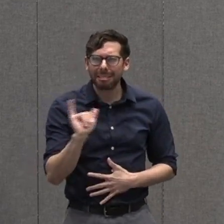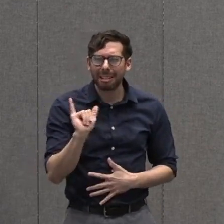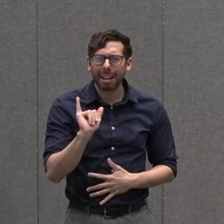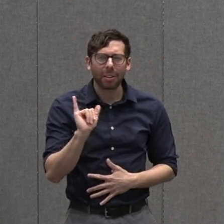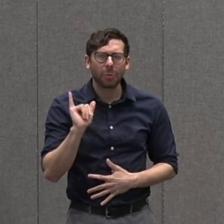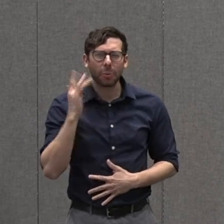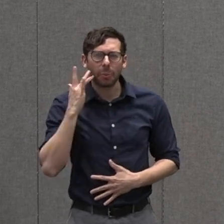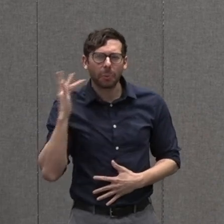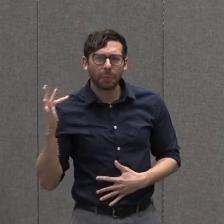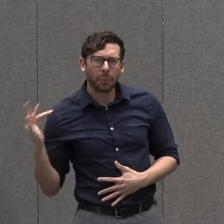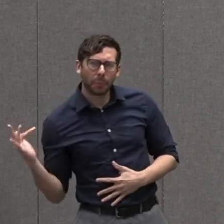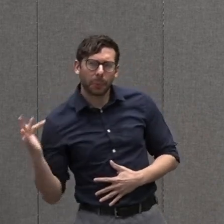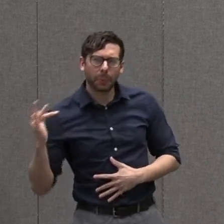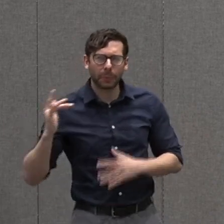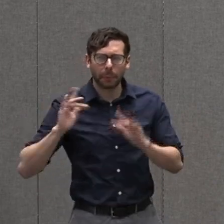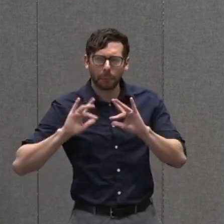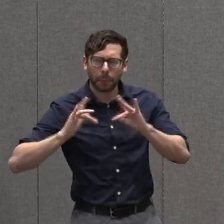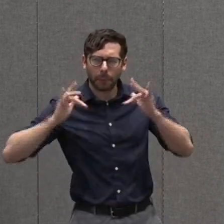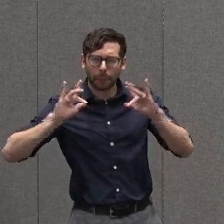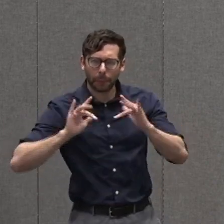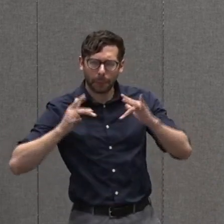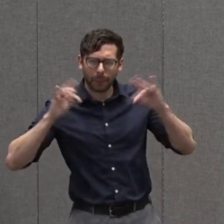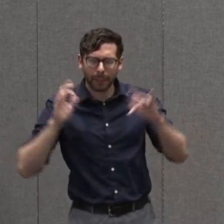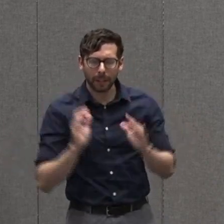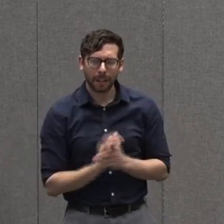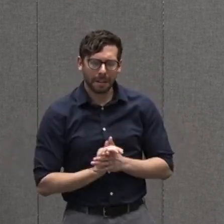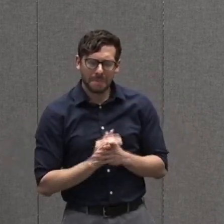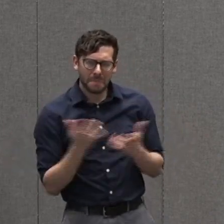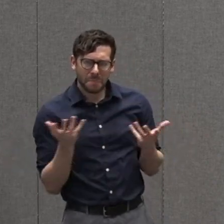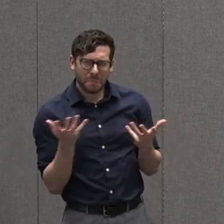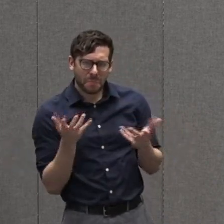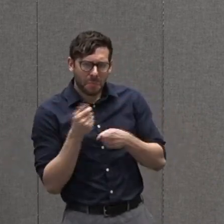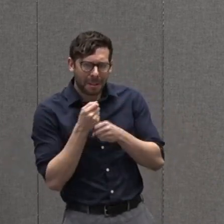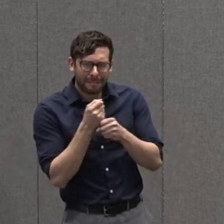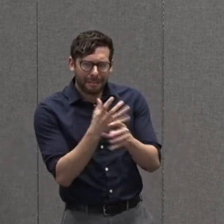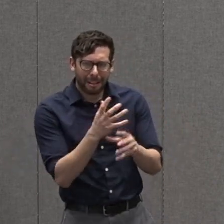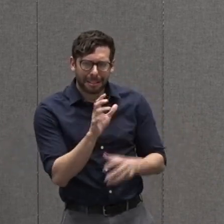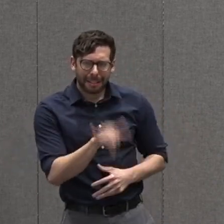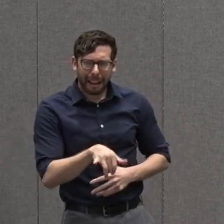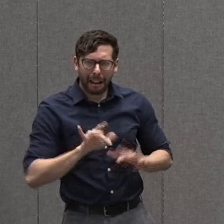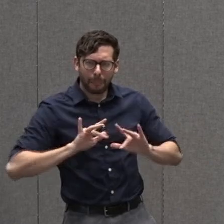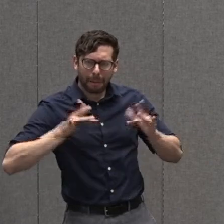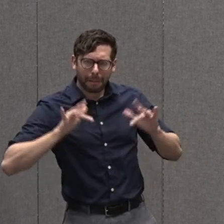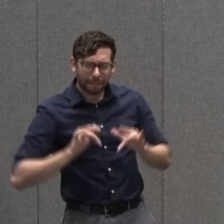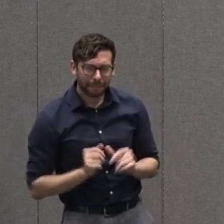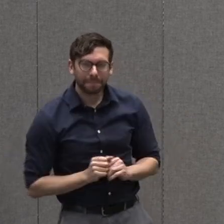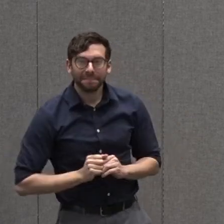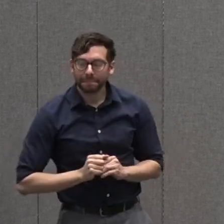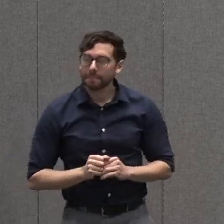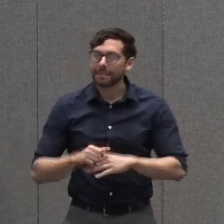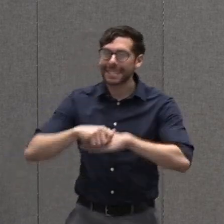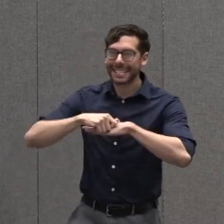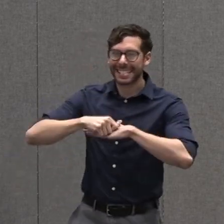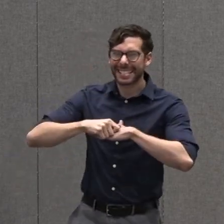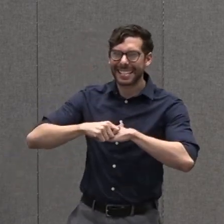And I don't know what causes that. Do you have an explanation for that? Well, pigments in the skin. We're gonna talk a little bit more about that,